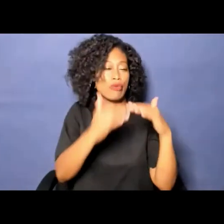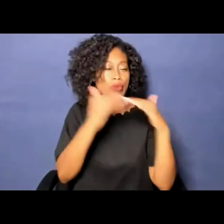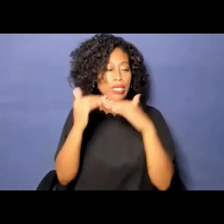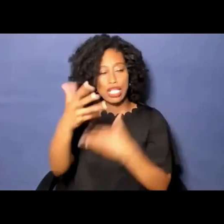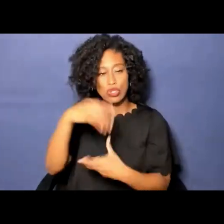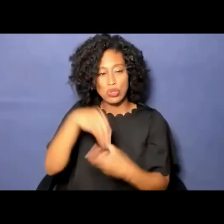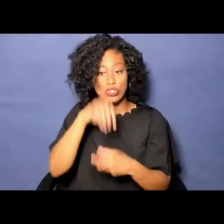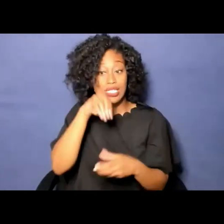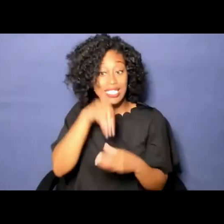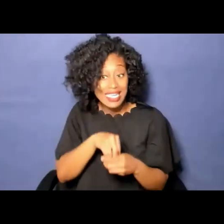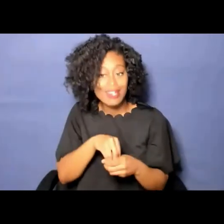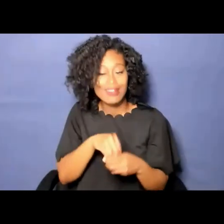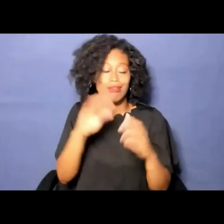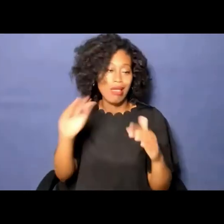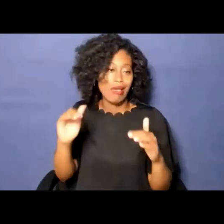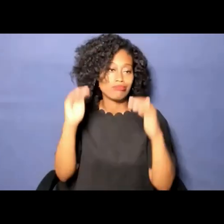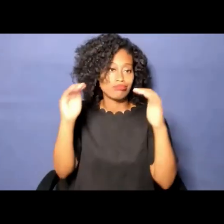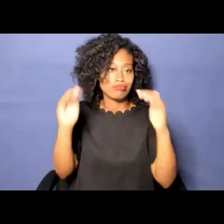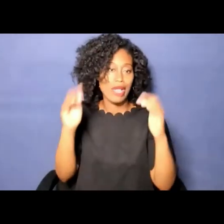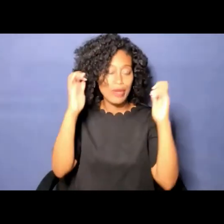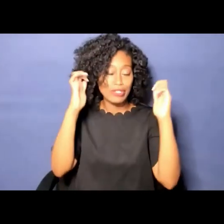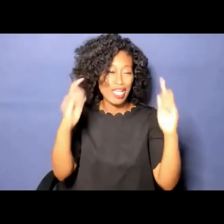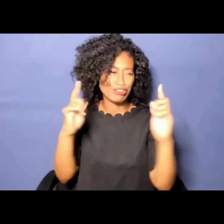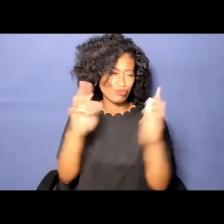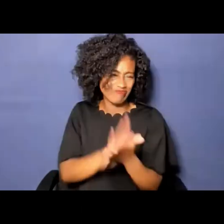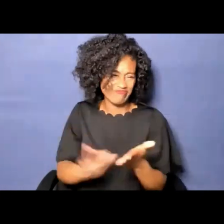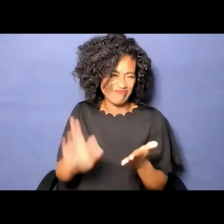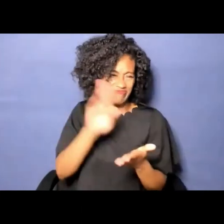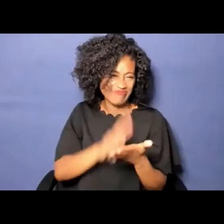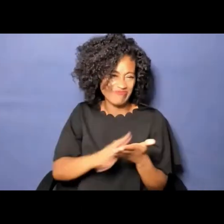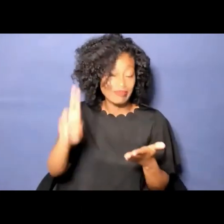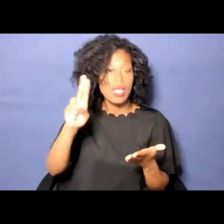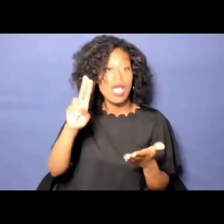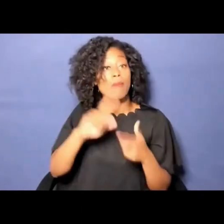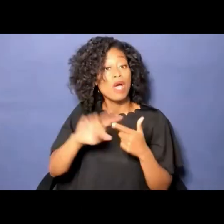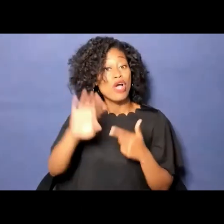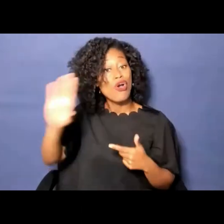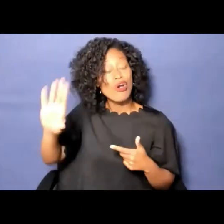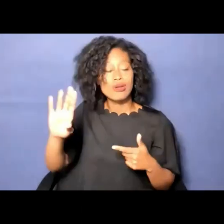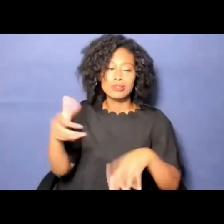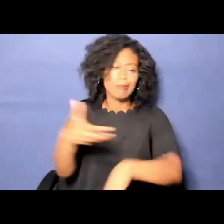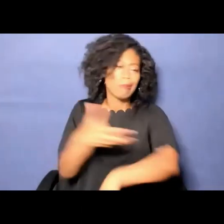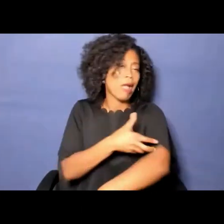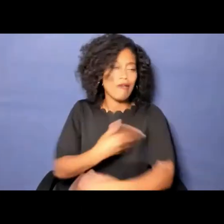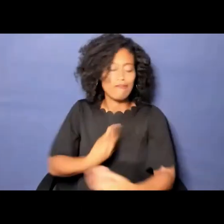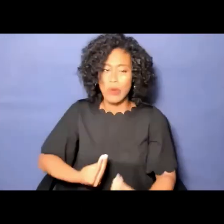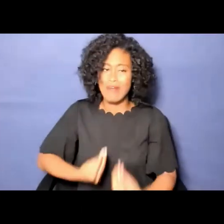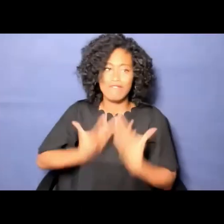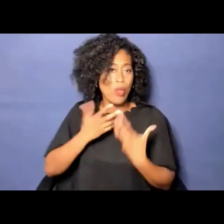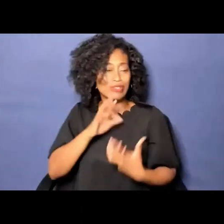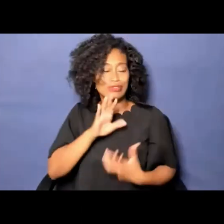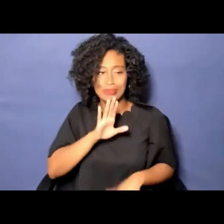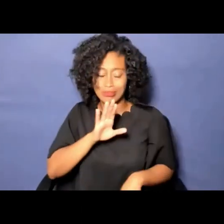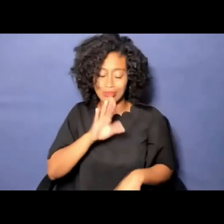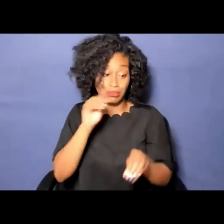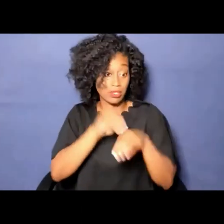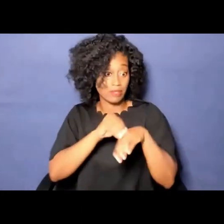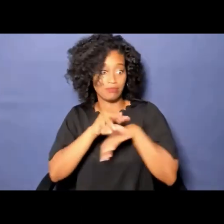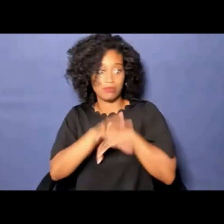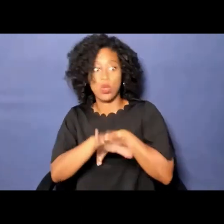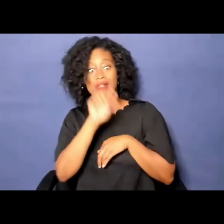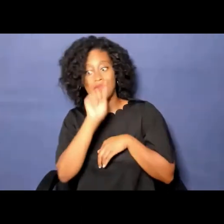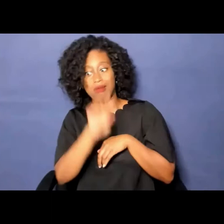and hers is the most powerful and influential voice in DI in higher education.